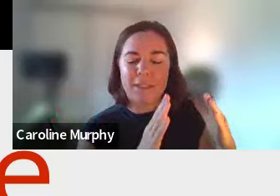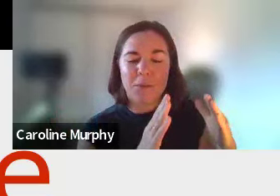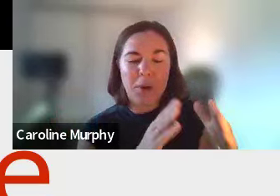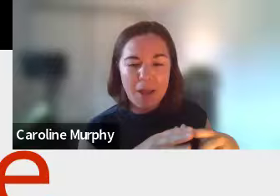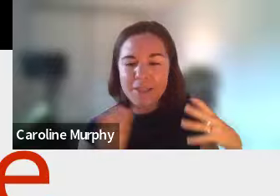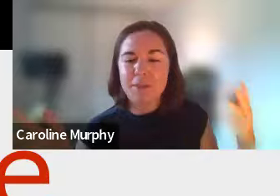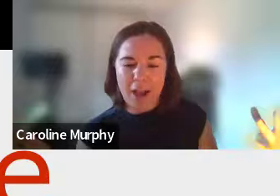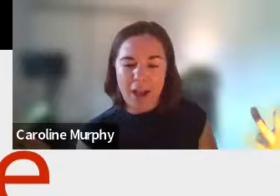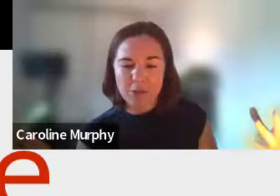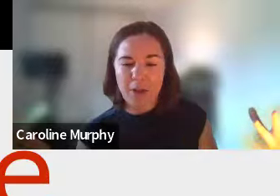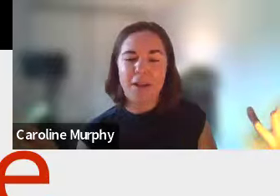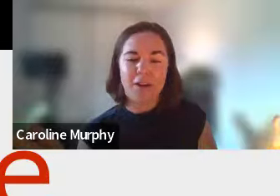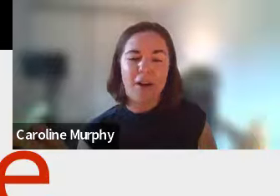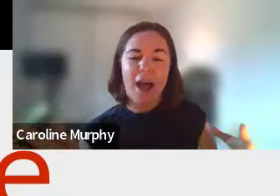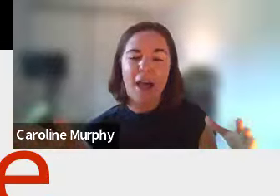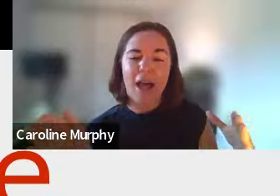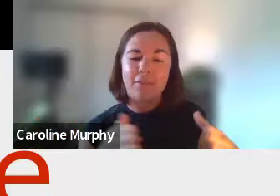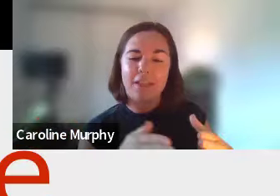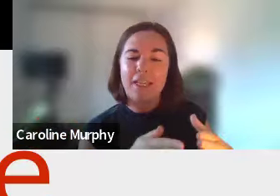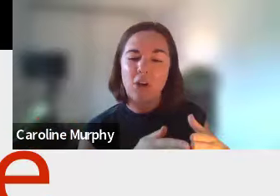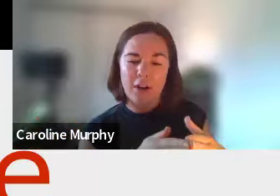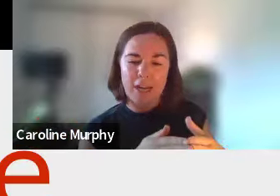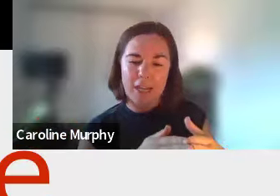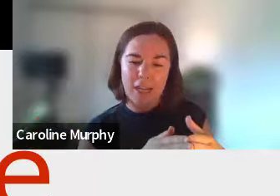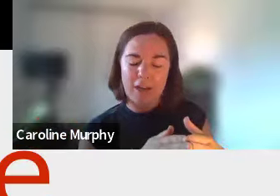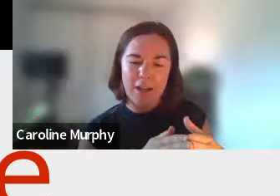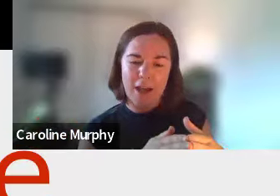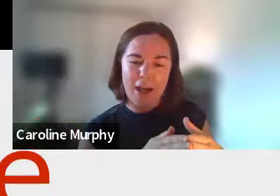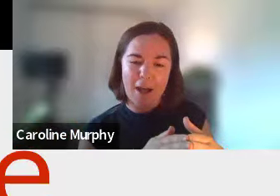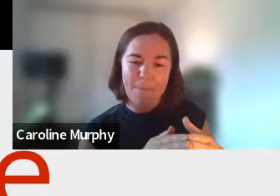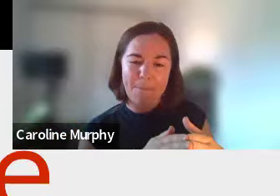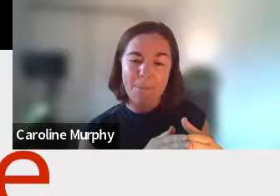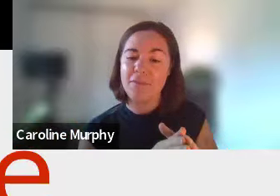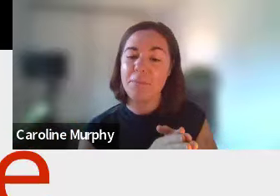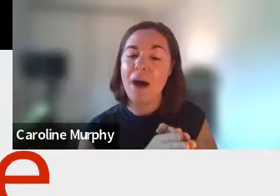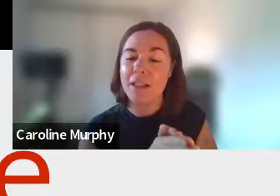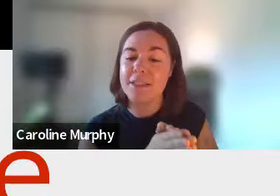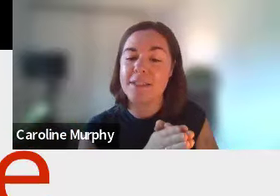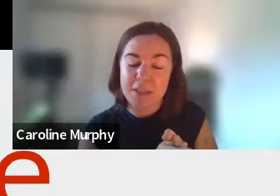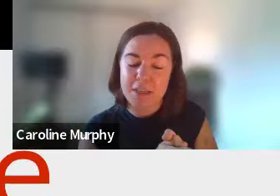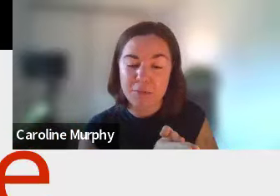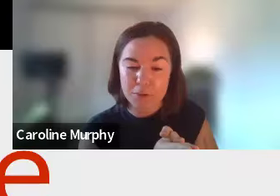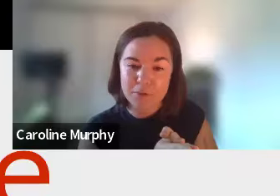when I was able to graduate from under grad. I really targeted more of a policy route